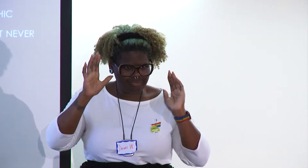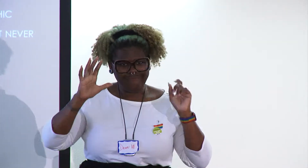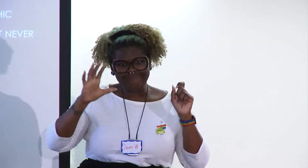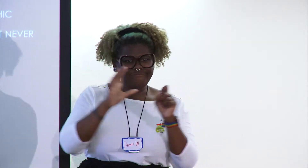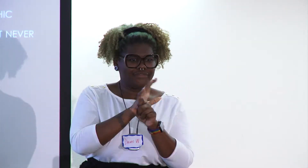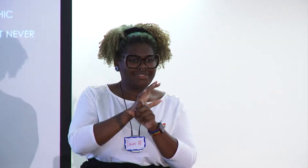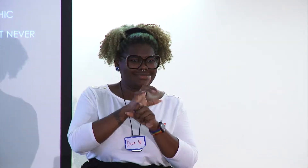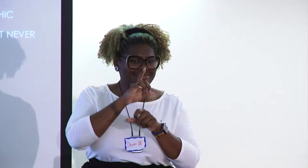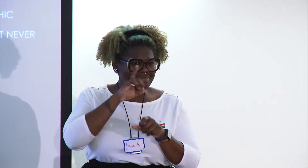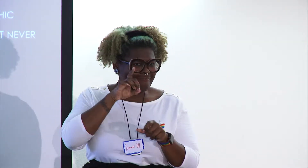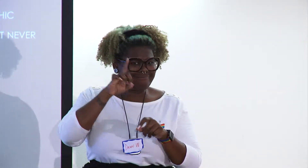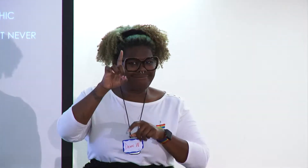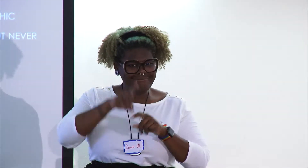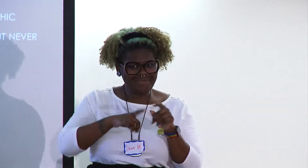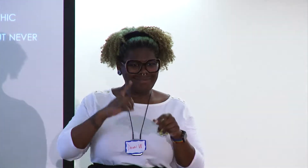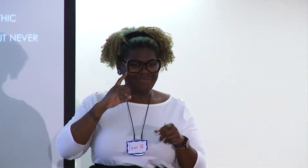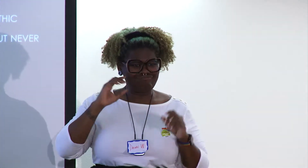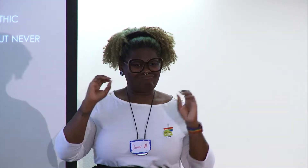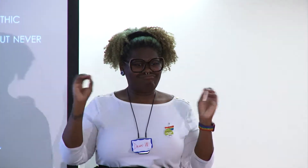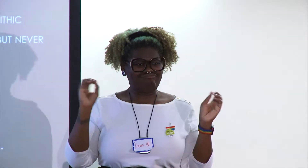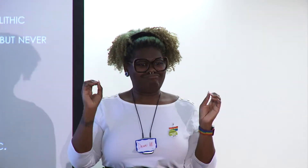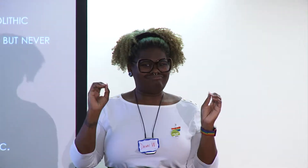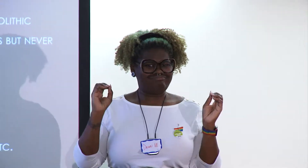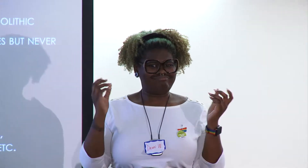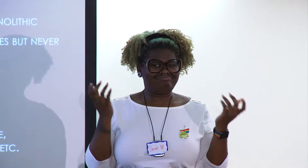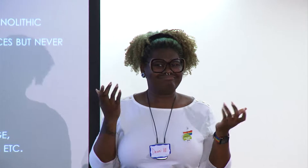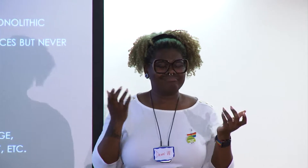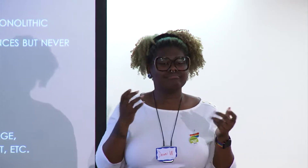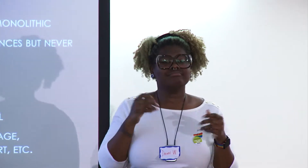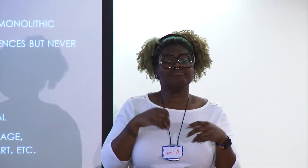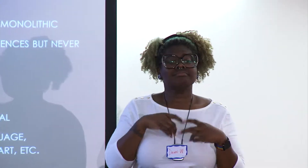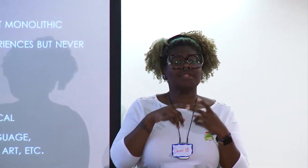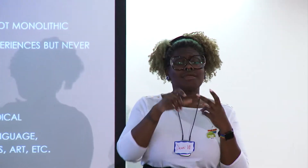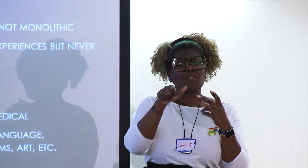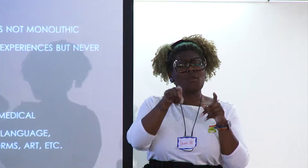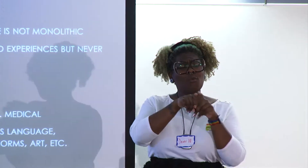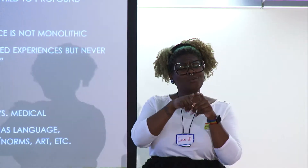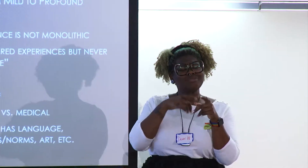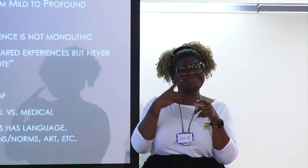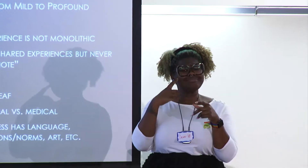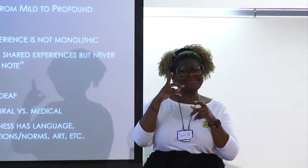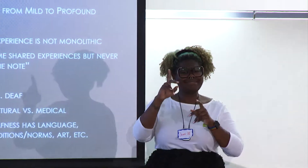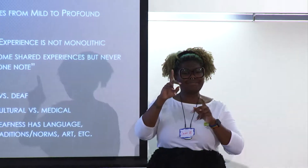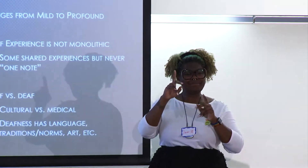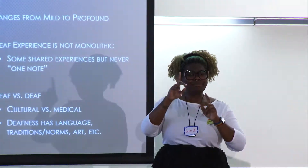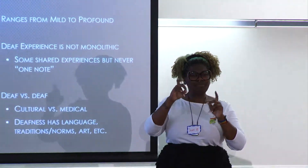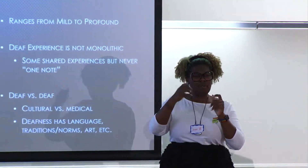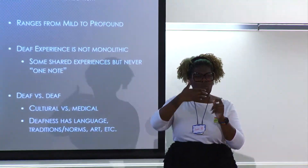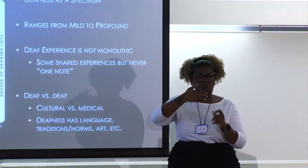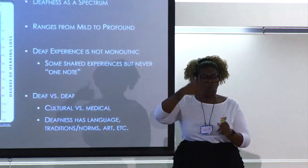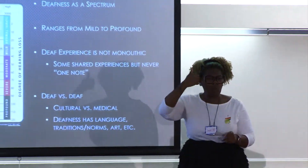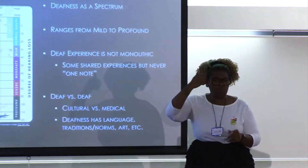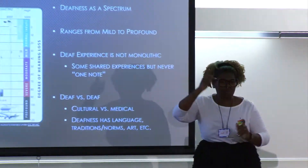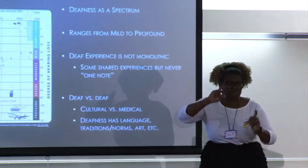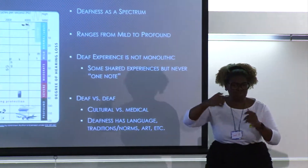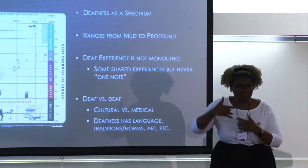and what "deaf" means. Oftentimes, people think a person who is deaf cannot hear, has no hearing.